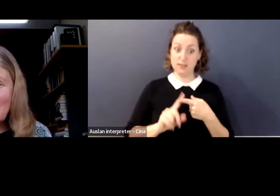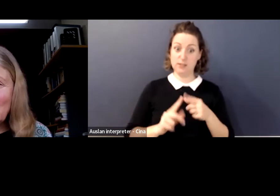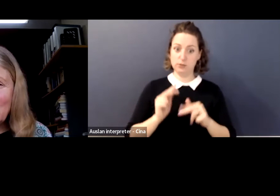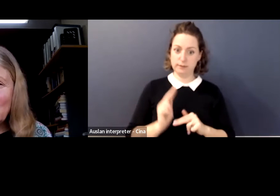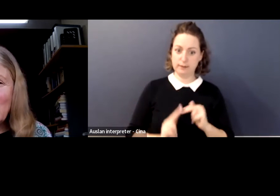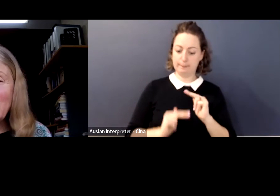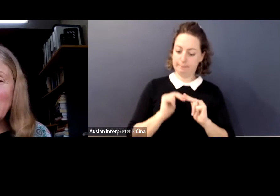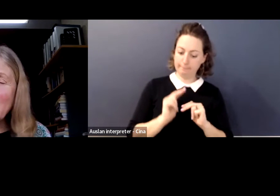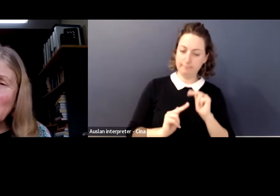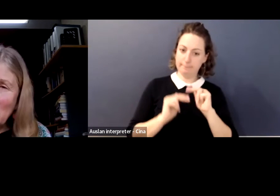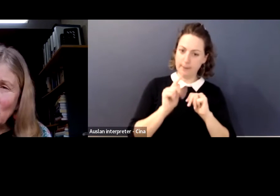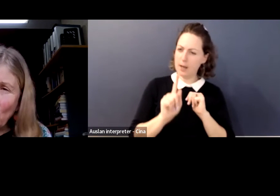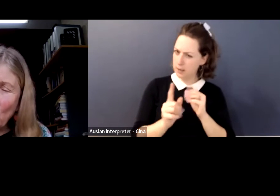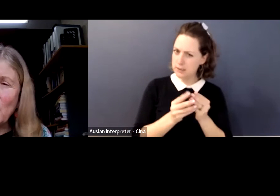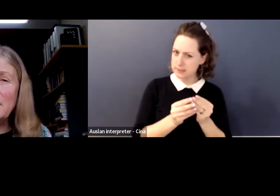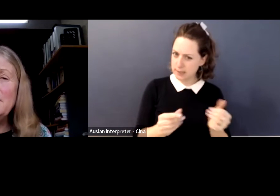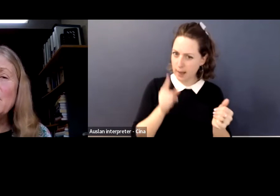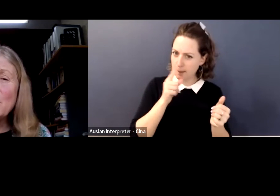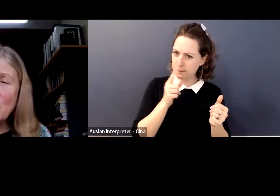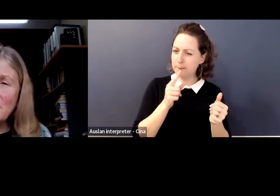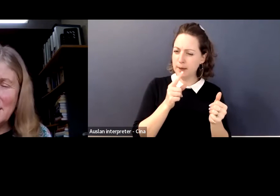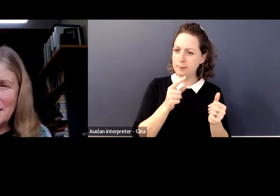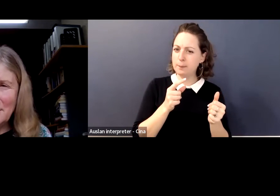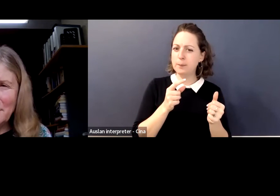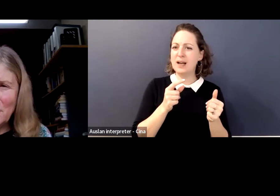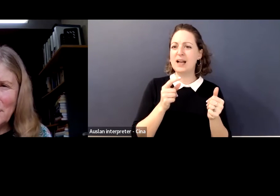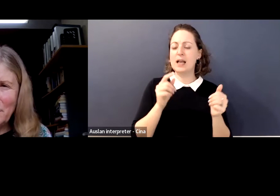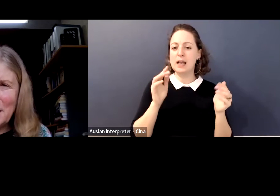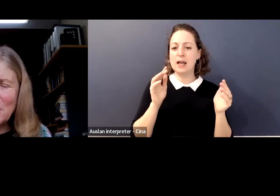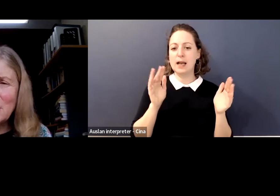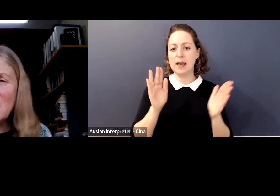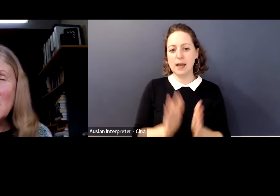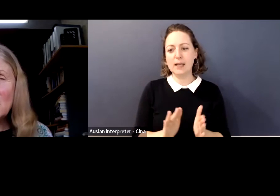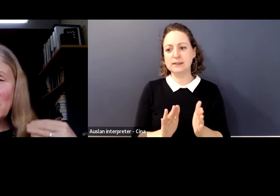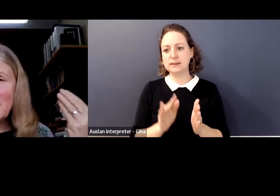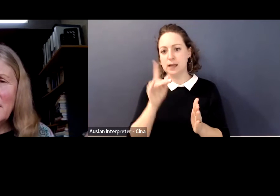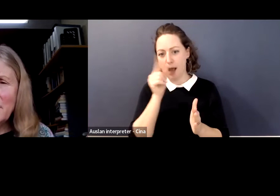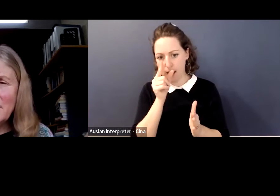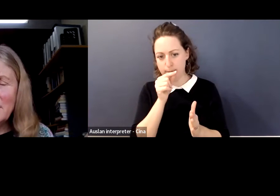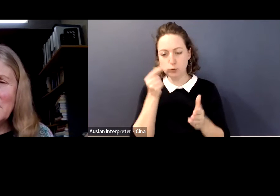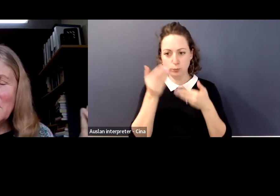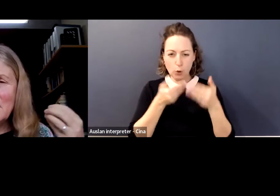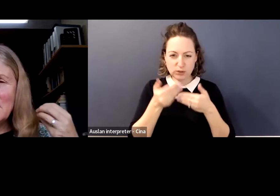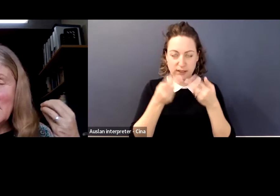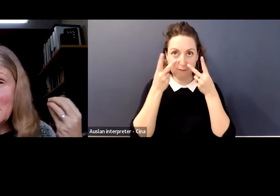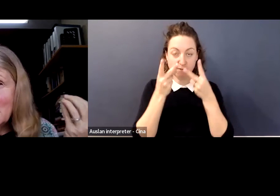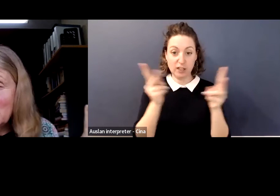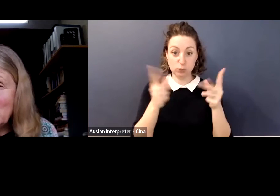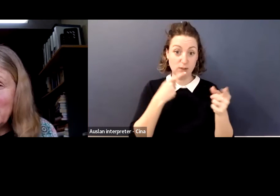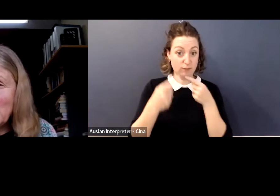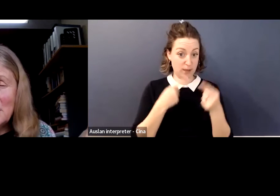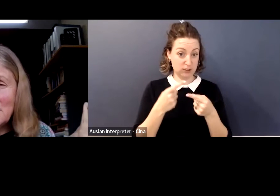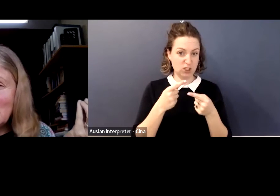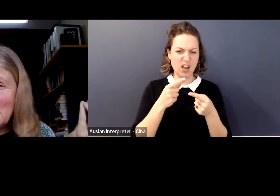some people have much poorer processing of visual information, not that they have a vision